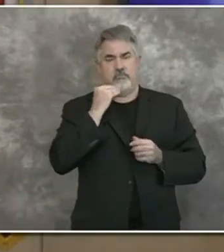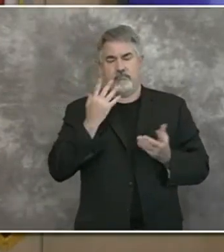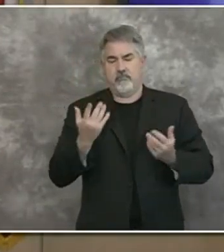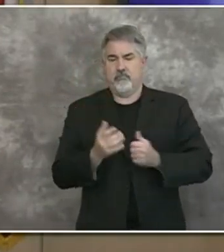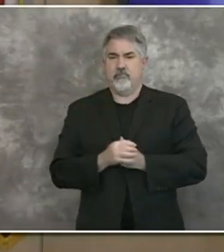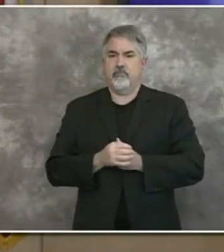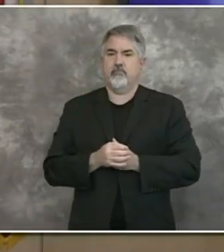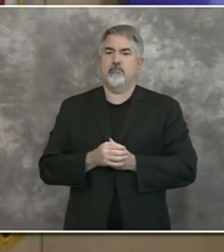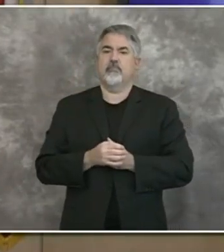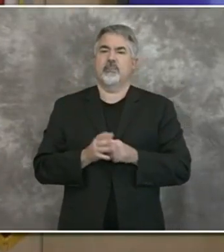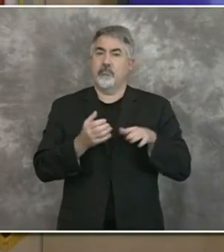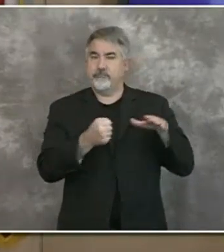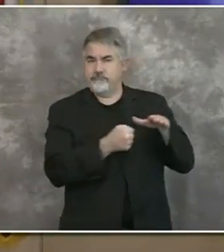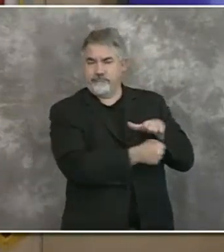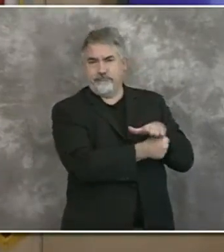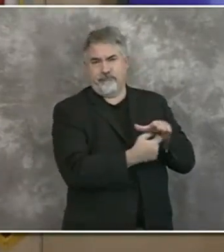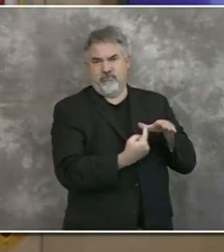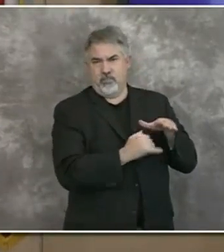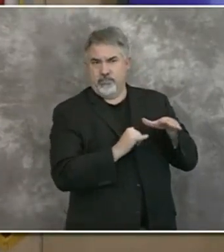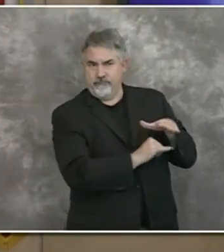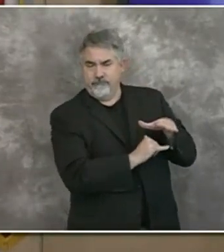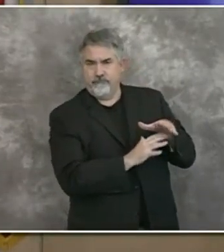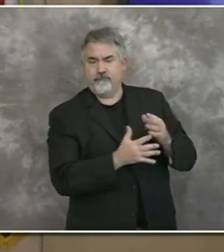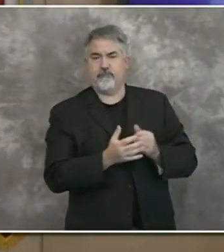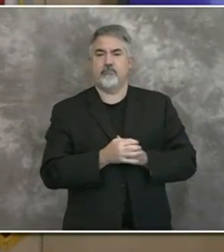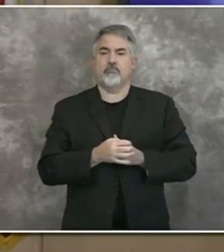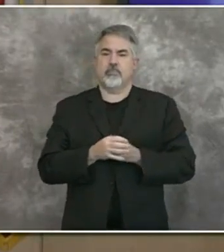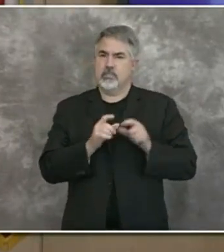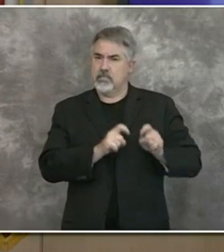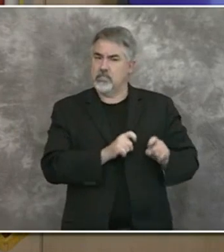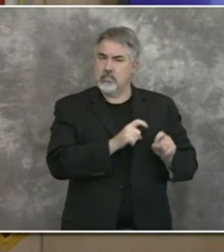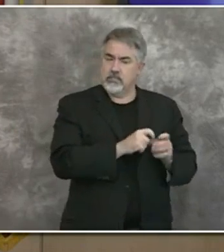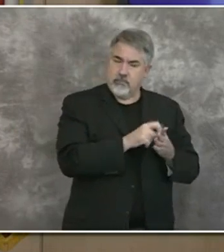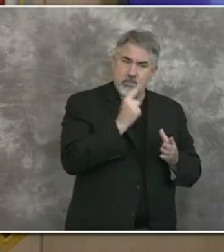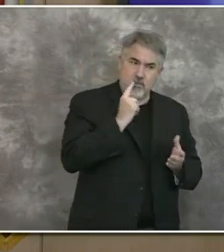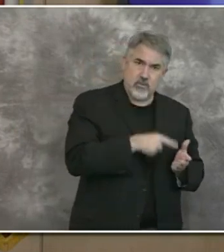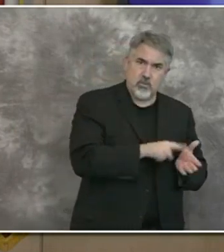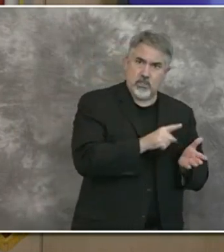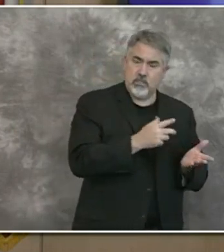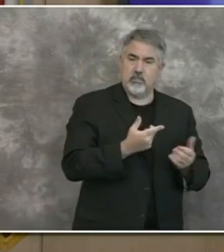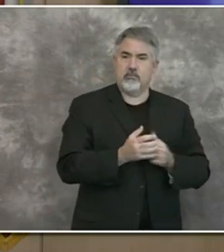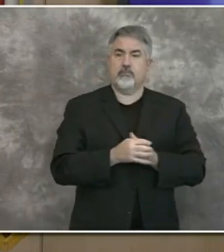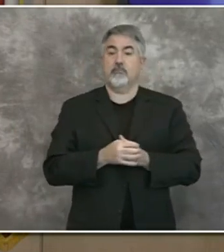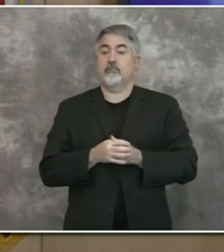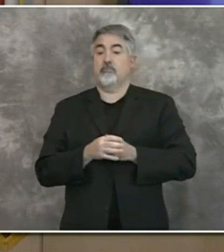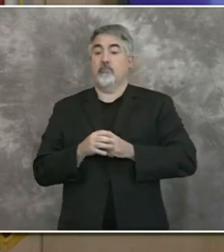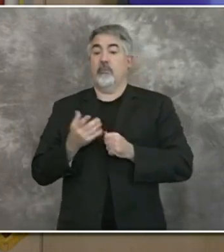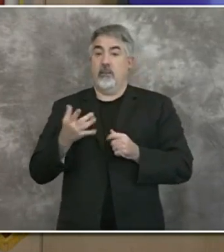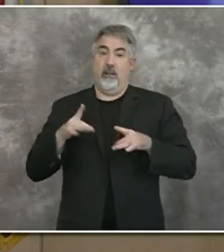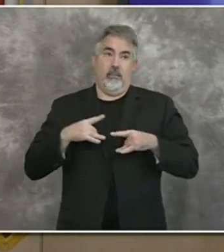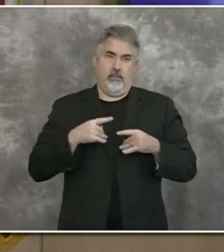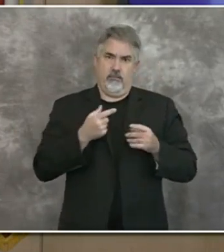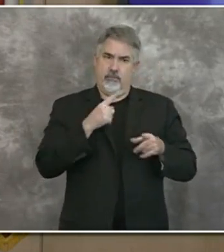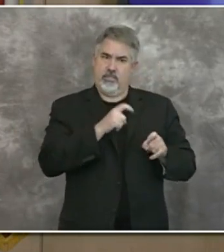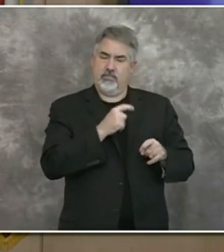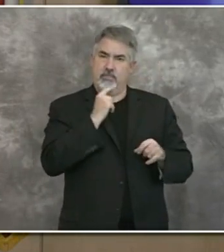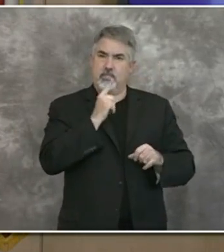KNOW THAT THEY HAVE A FEVER, BUT IT IDENTIFIES IT CLEARLY THEY CAN PUT IN QUARANTINE THEY CAN GET A TEST. WE CAN